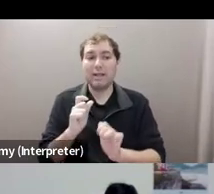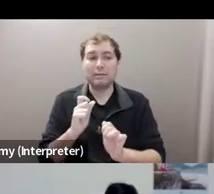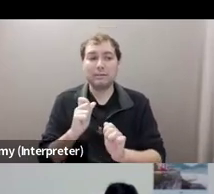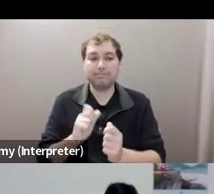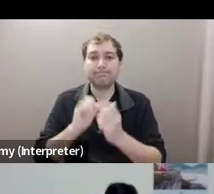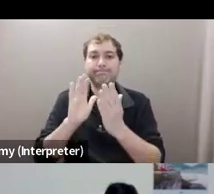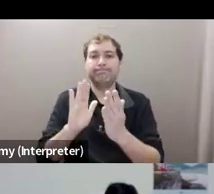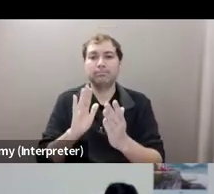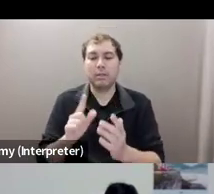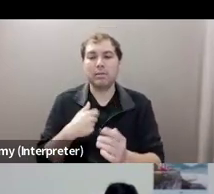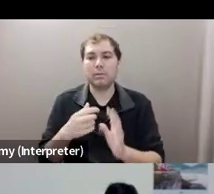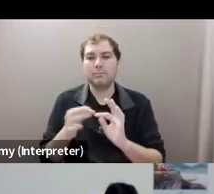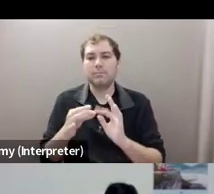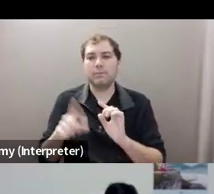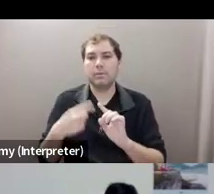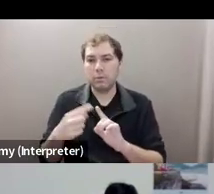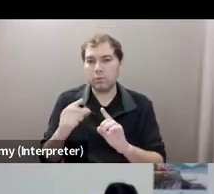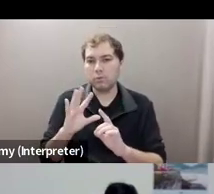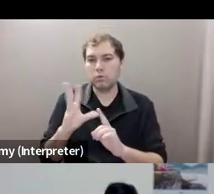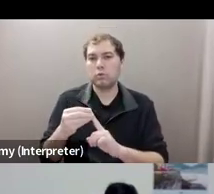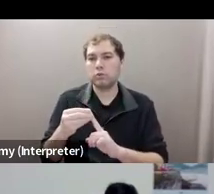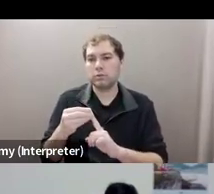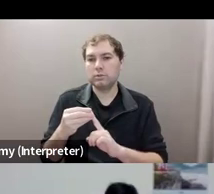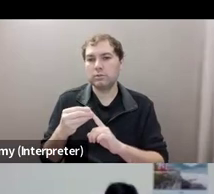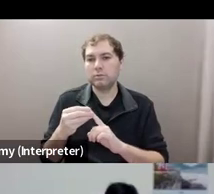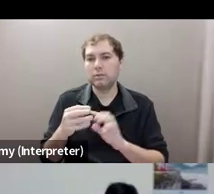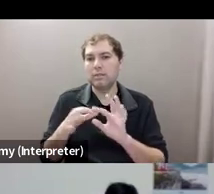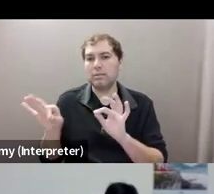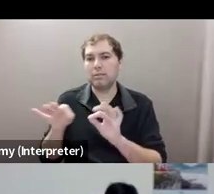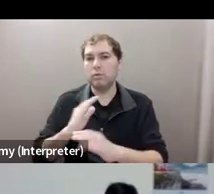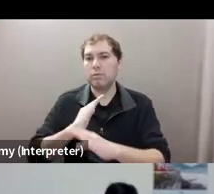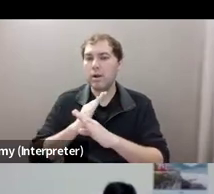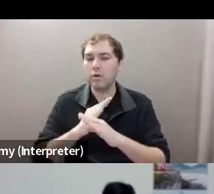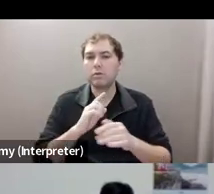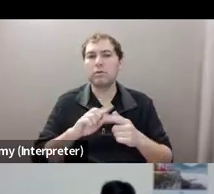Guillermo Yanez: And that's why I talk about culturally. The language barriers. All those come into play.